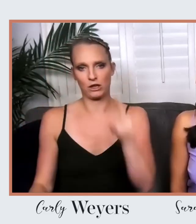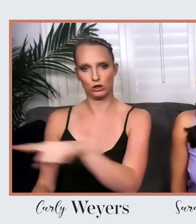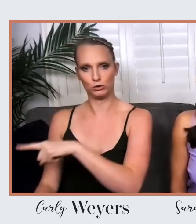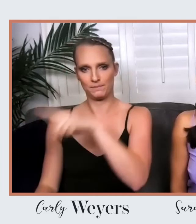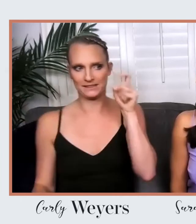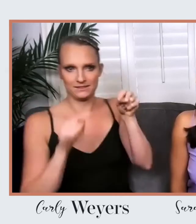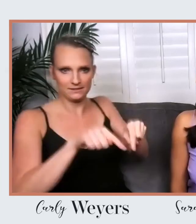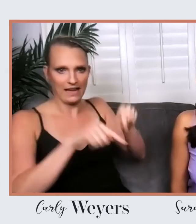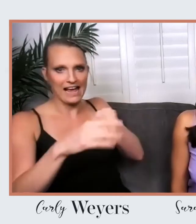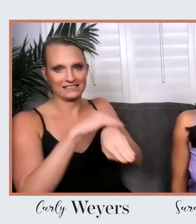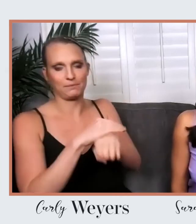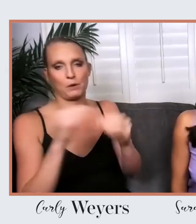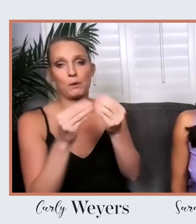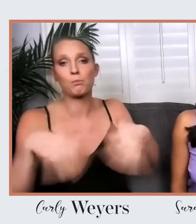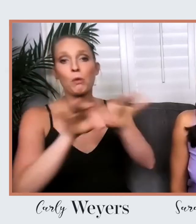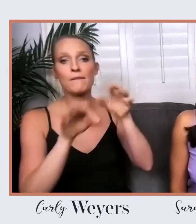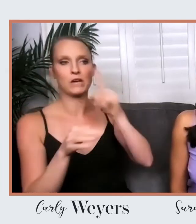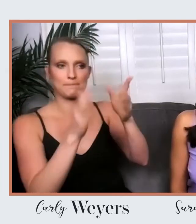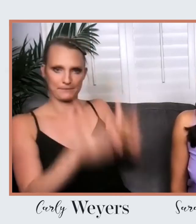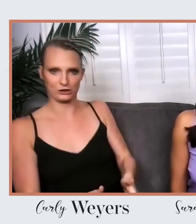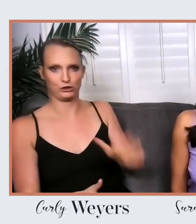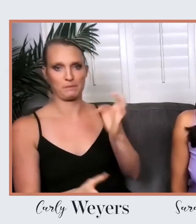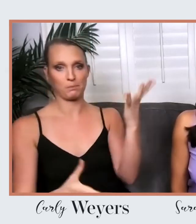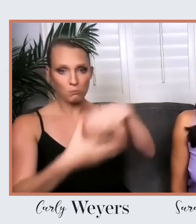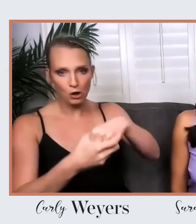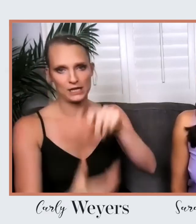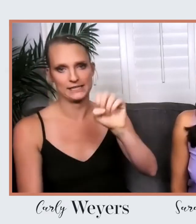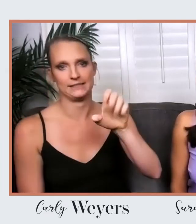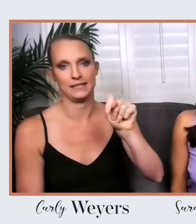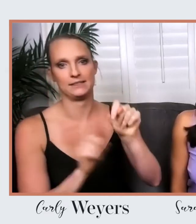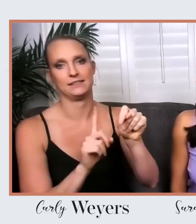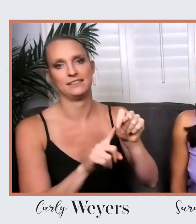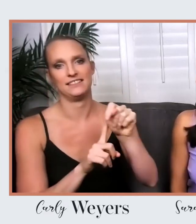for those other things, but making this a priority so that this person can be part of set.